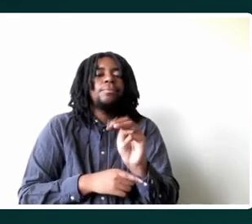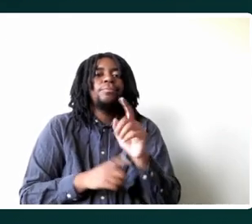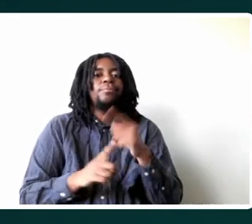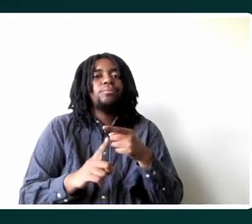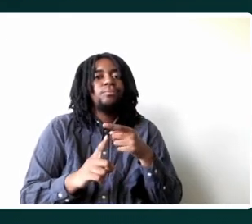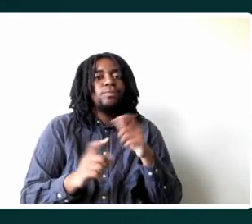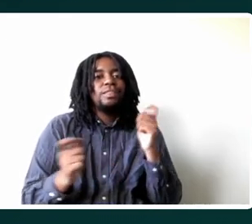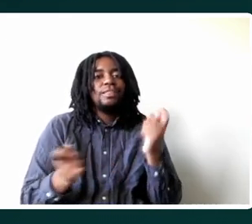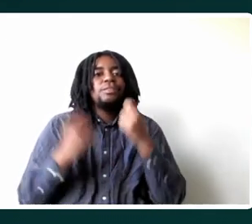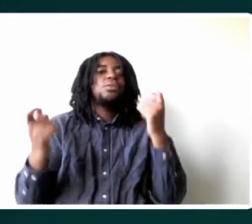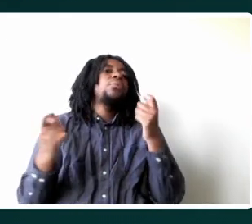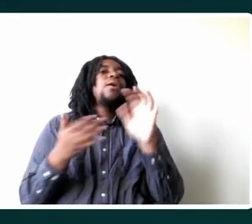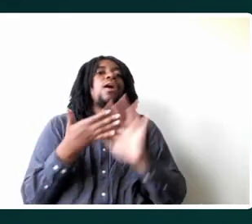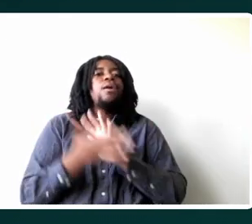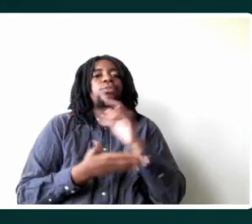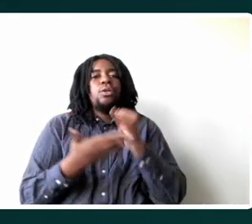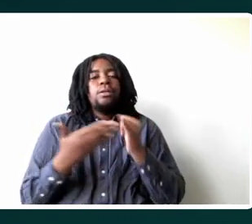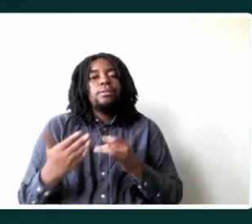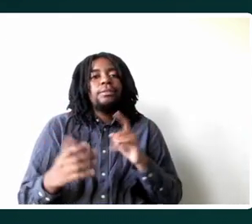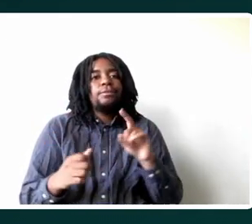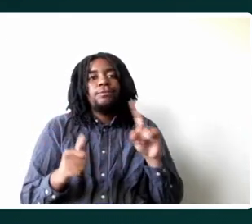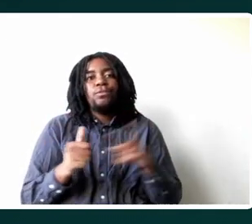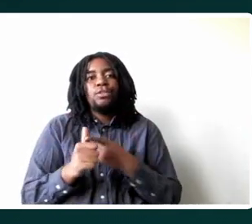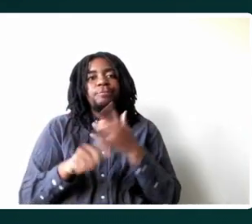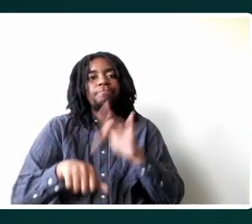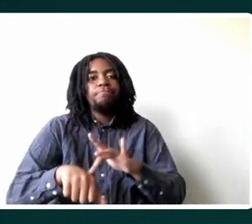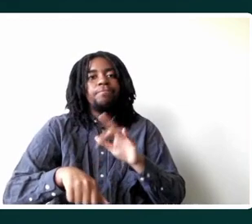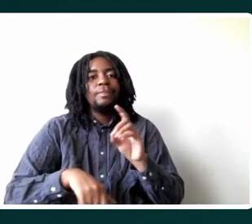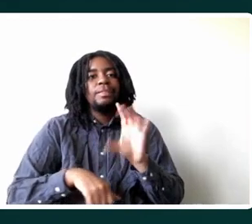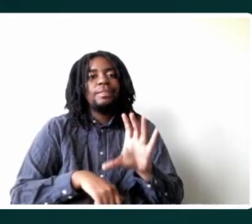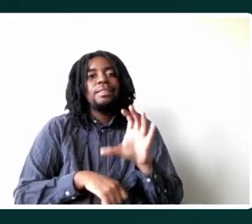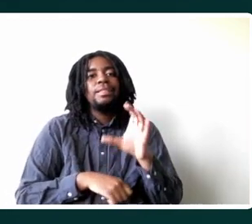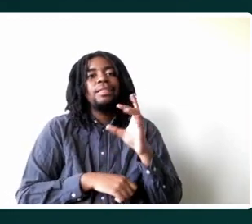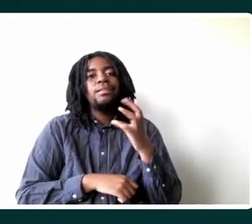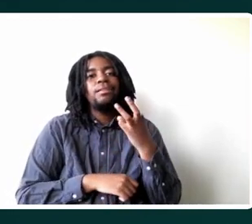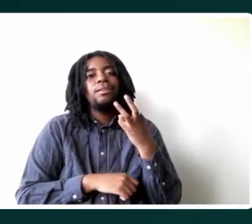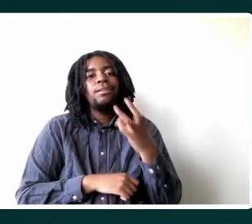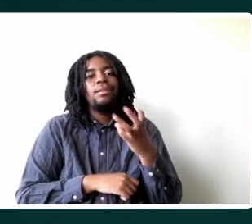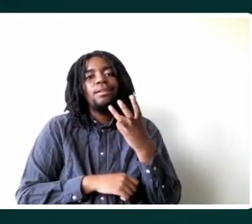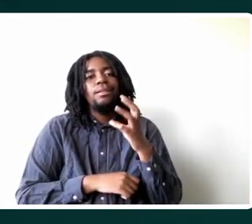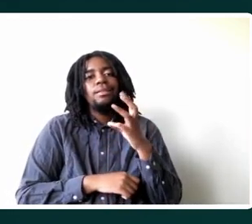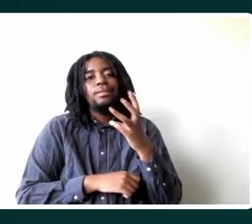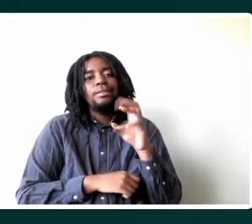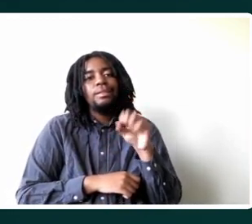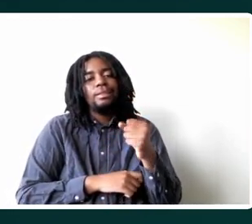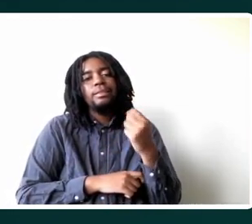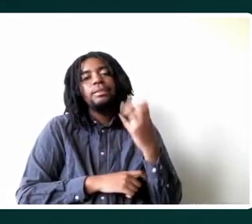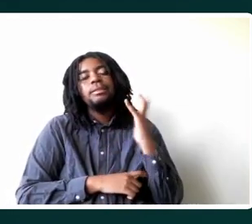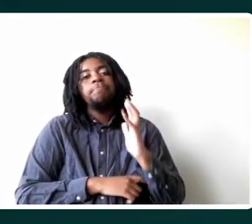when he first came to Washington in the 1960s was a D.C. Public School teacher.